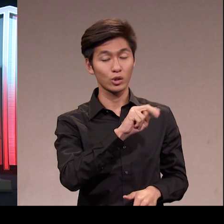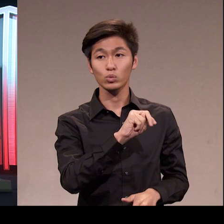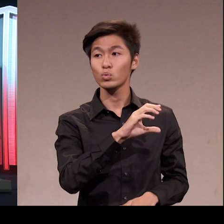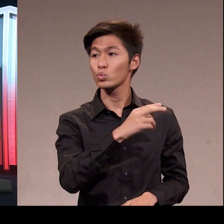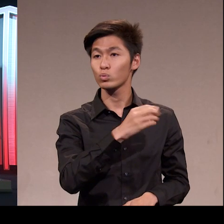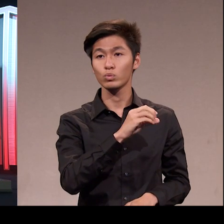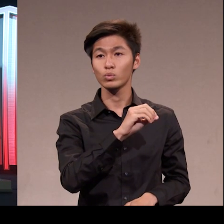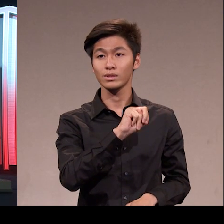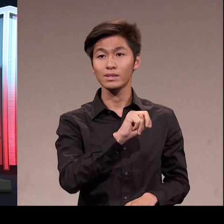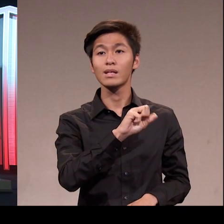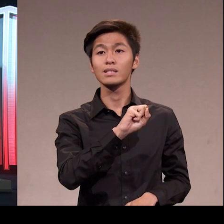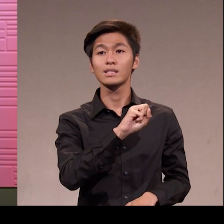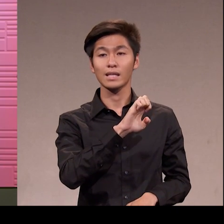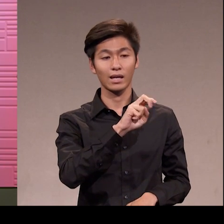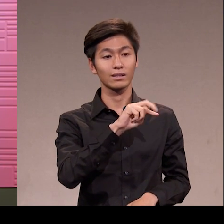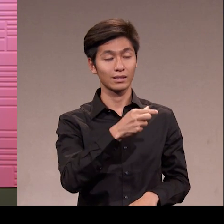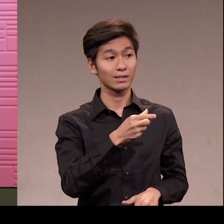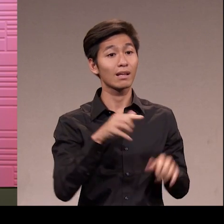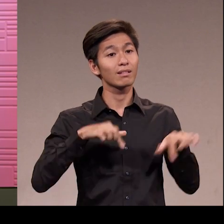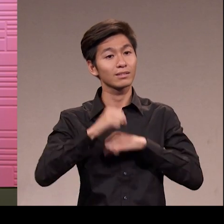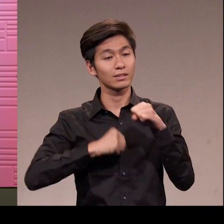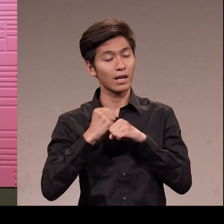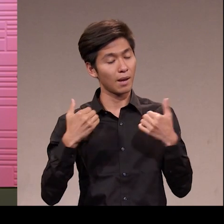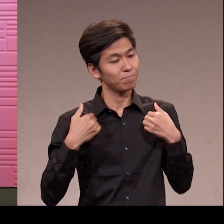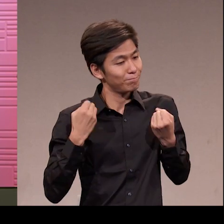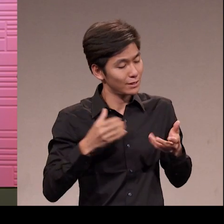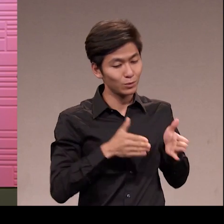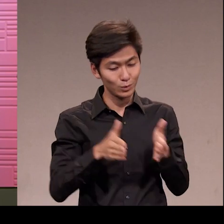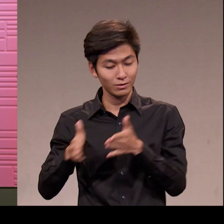This year, the CCLGmembers have experimented with various platforms such as appearing on